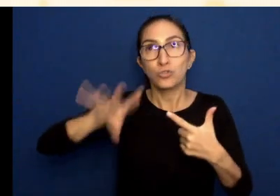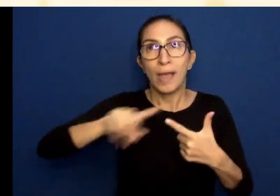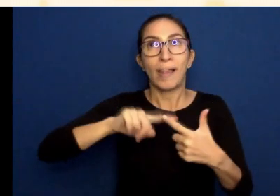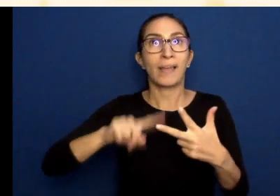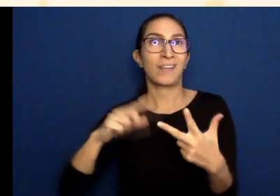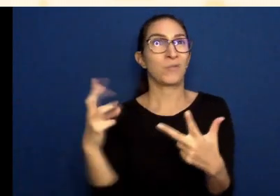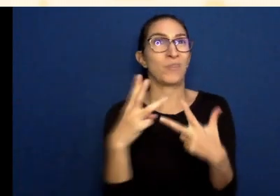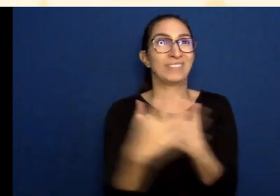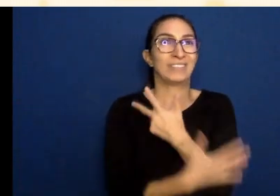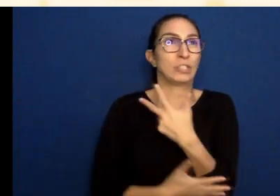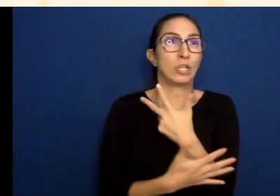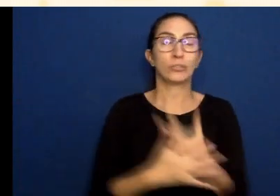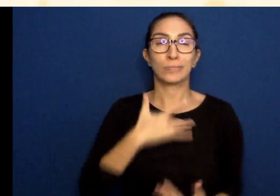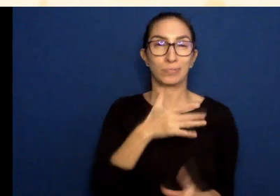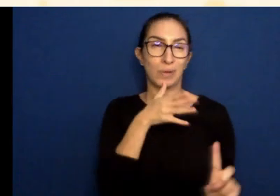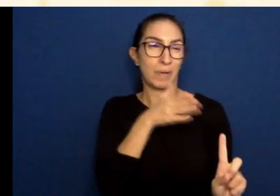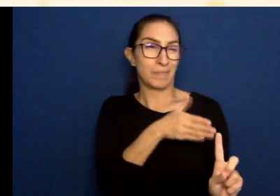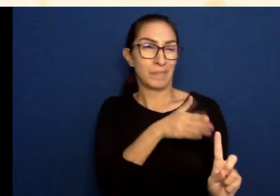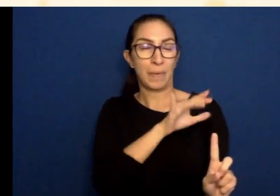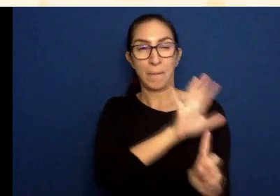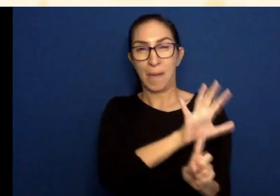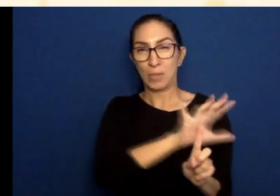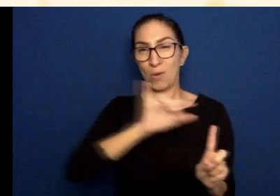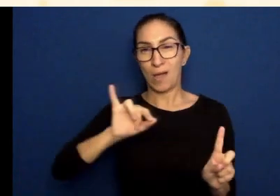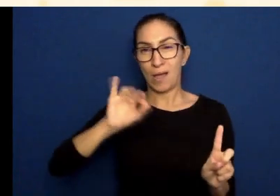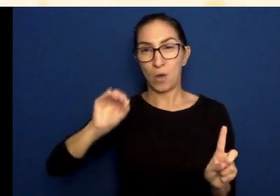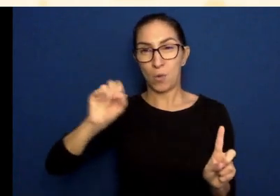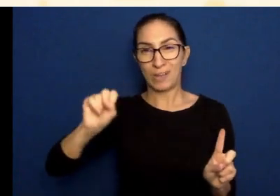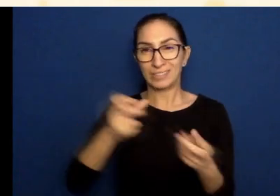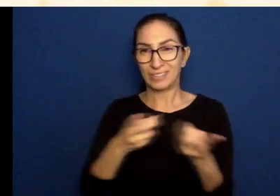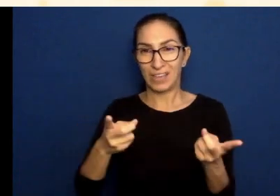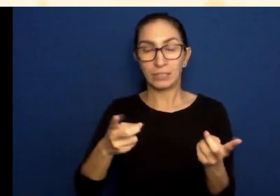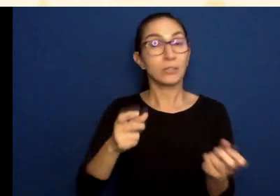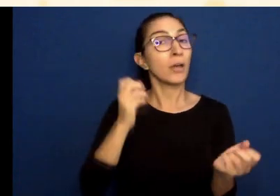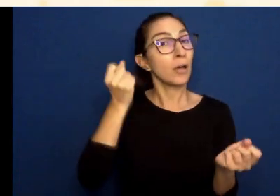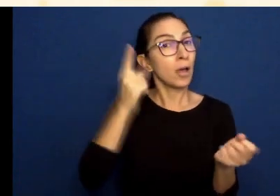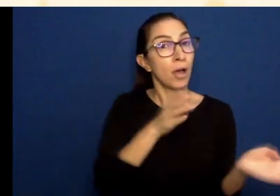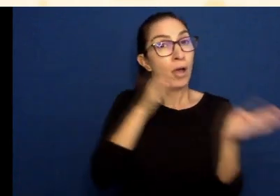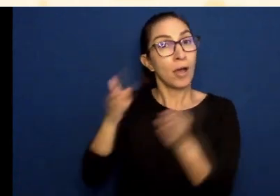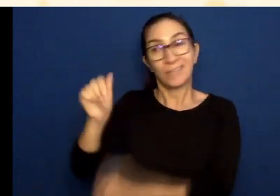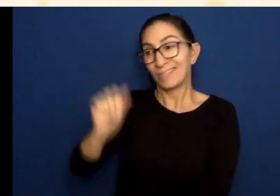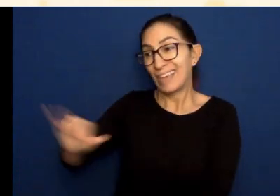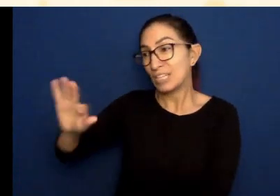Step one: identify devices. One thing to remember is that in the United States, Australia,